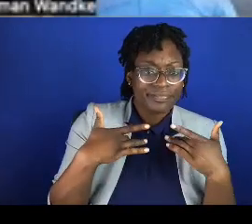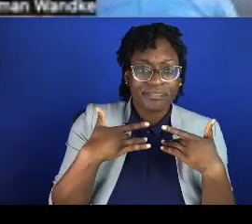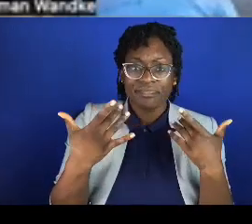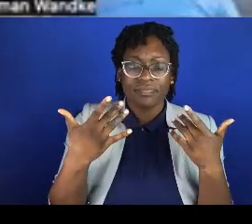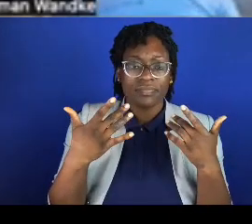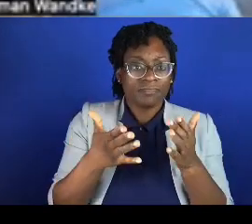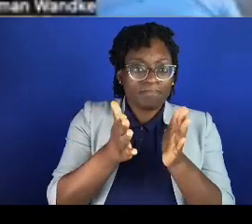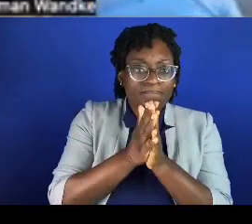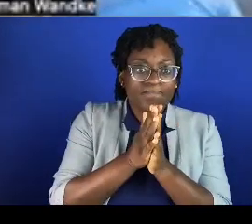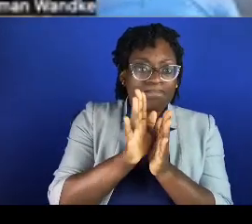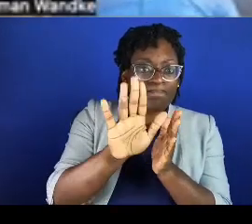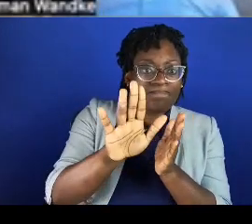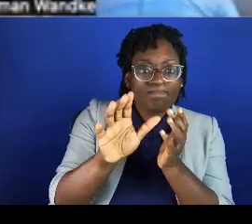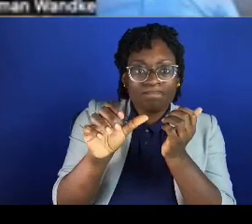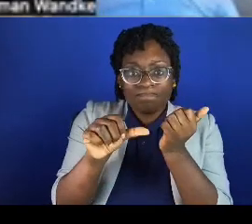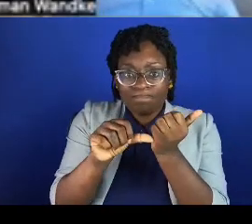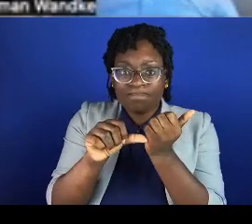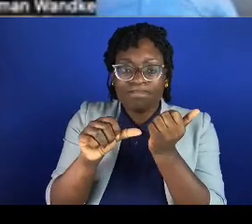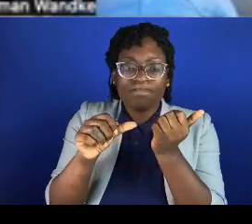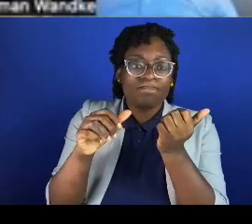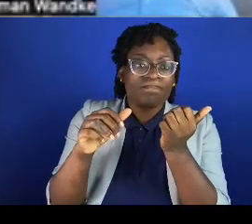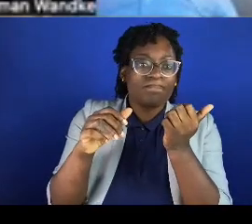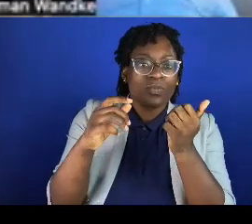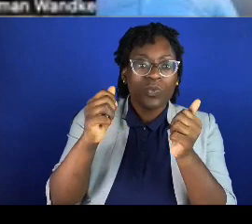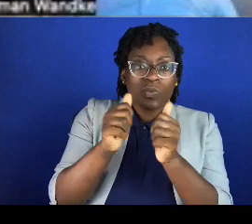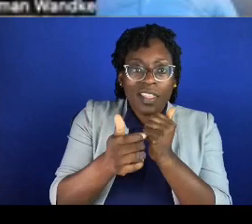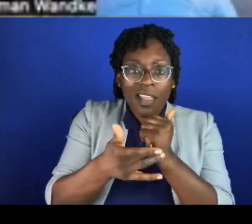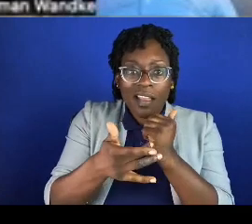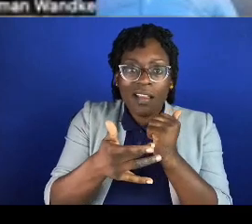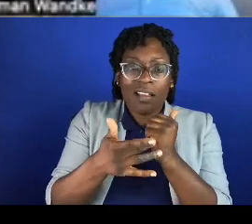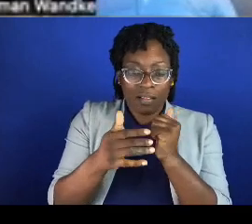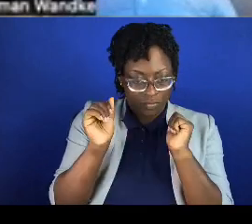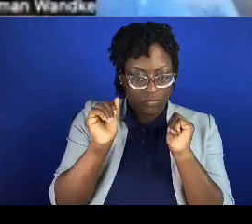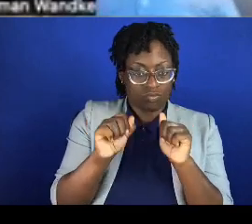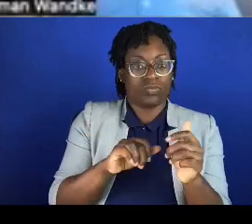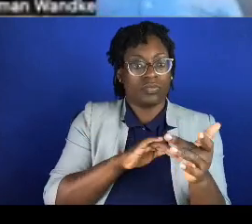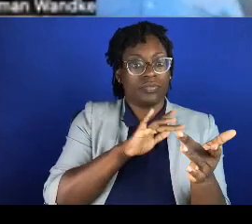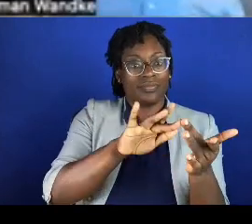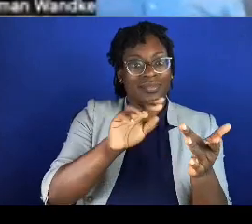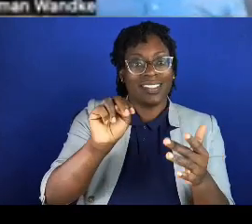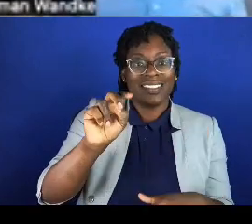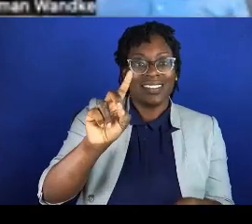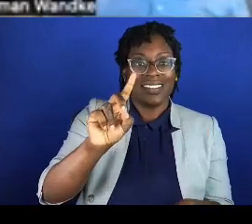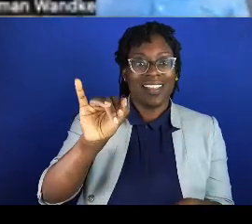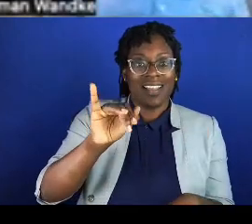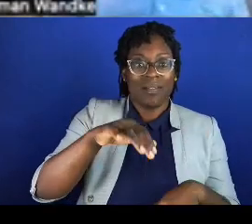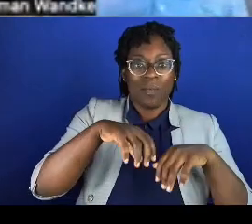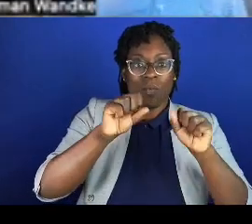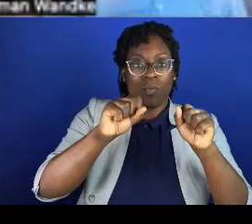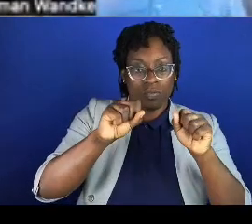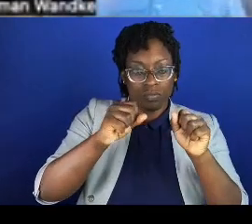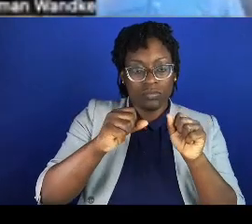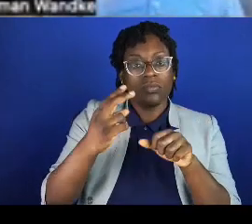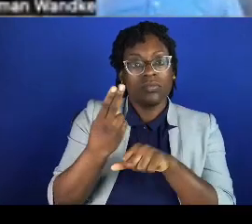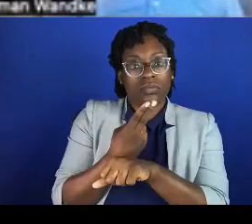Please send your questions, concerns and any requests for technical assistance to the NDI